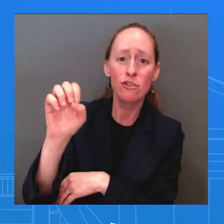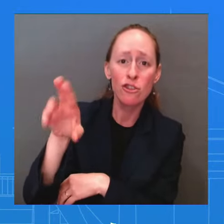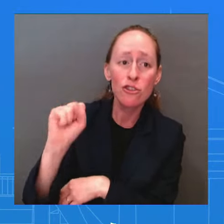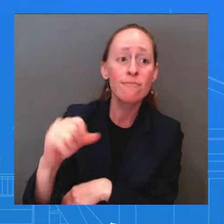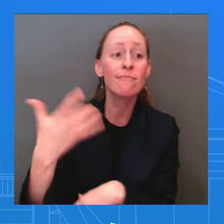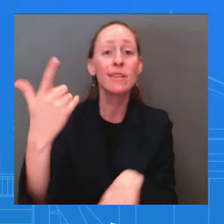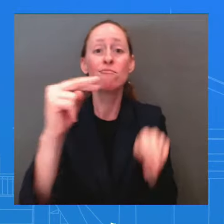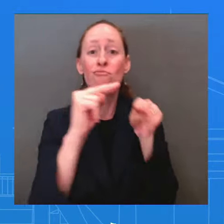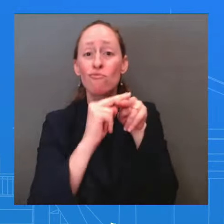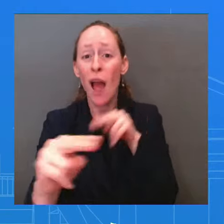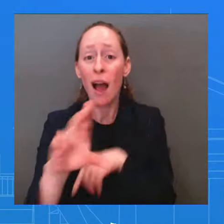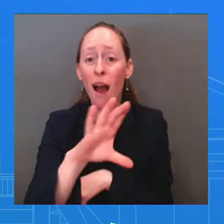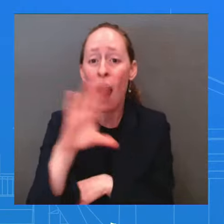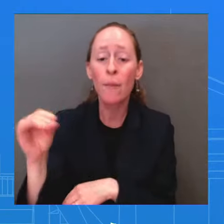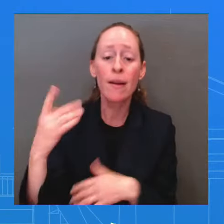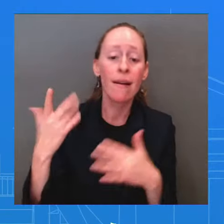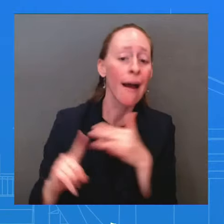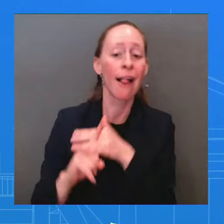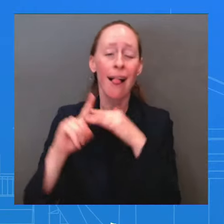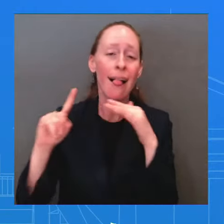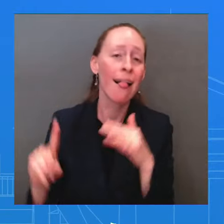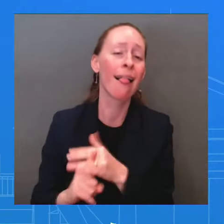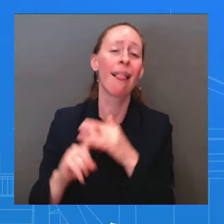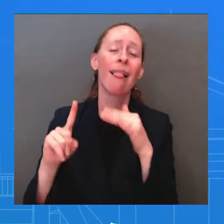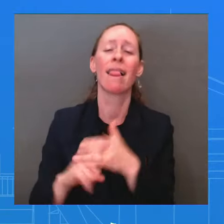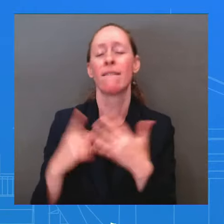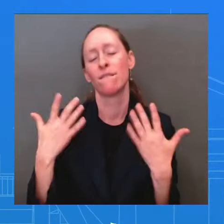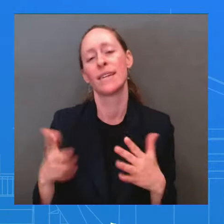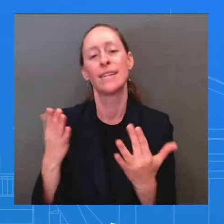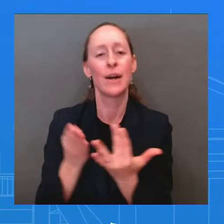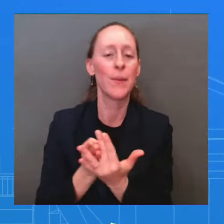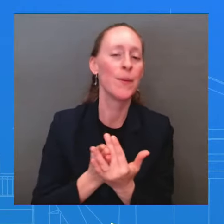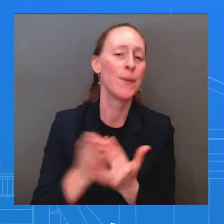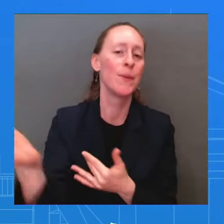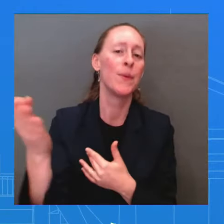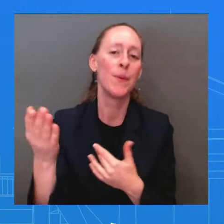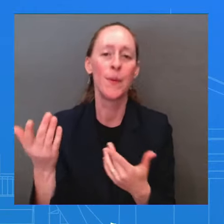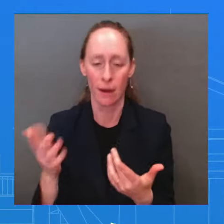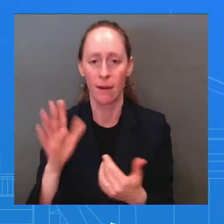And so, again, all of them are interesting circumstances. The President is going to continue to --